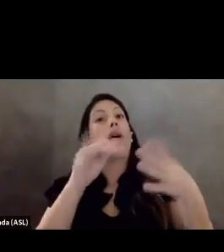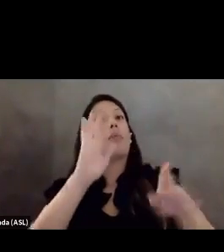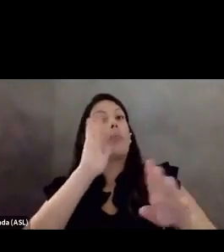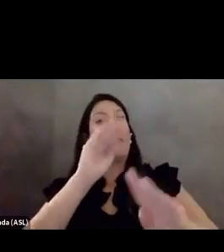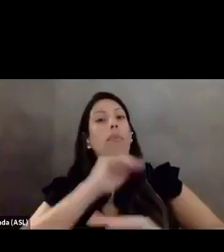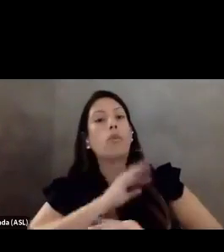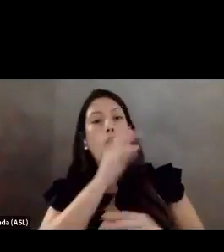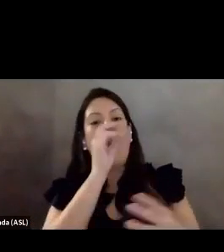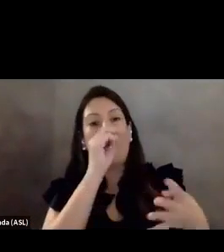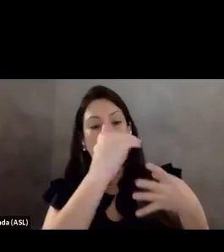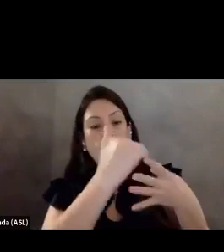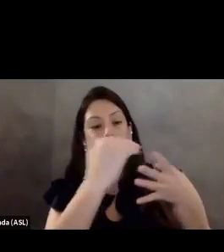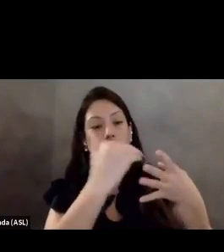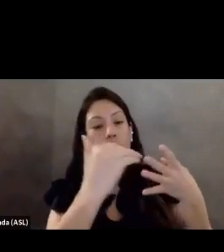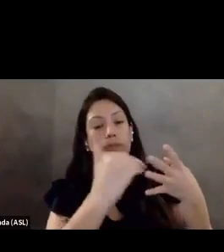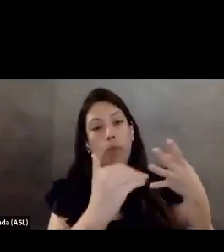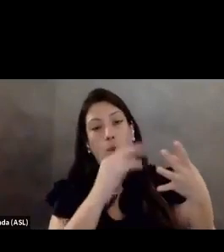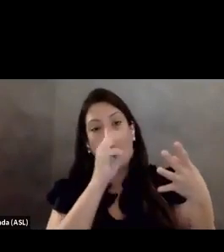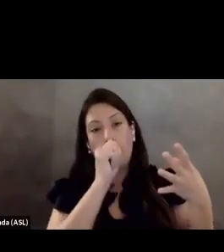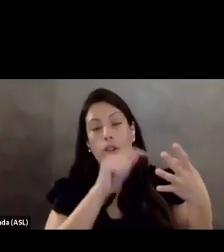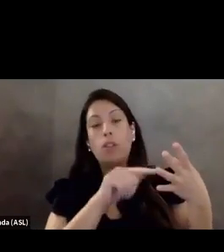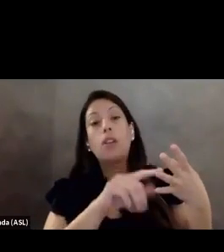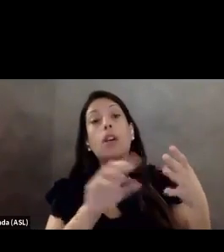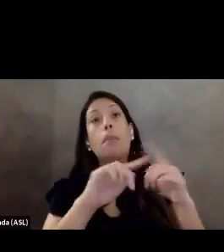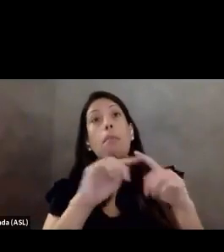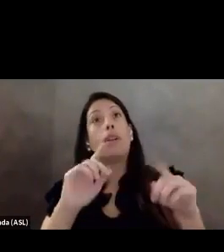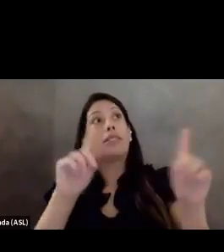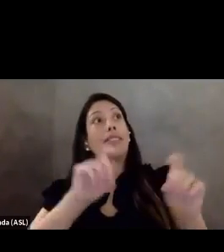Positivity rate is eight point nine percent, which is above the eight percent